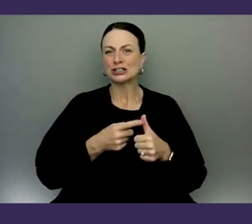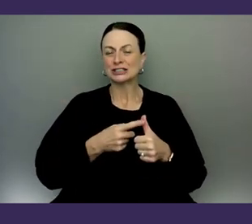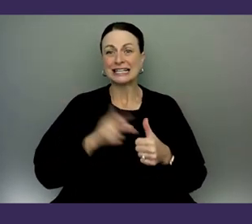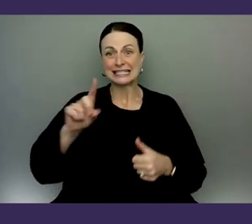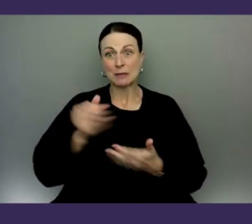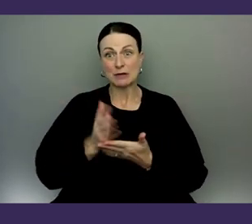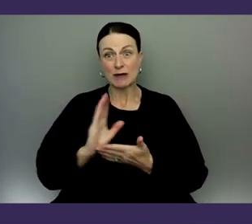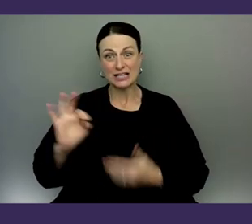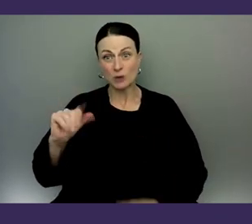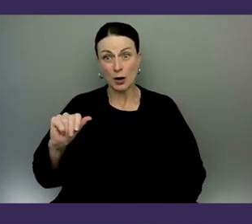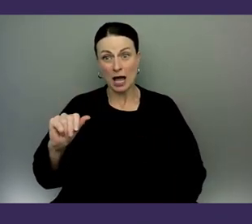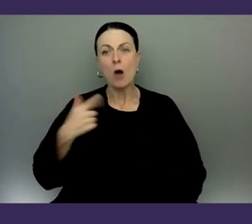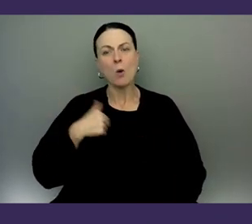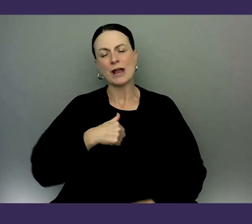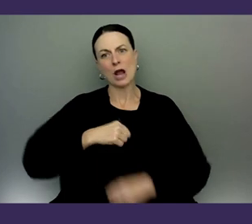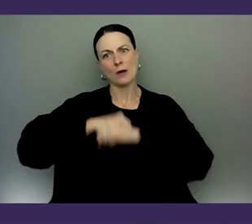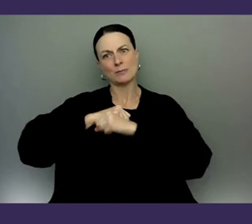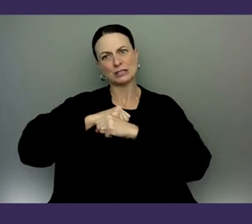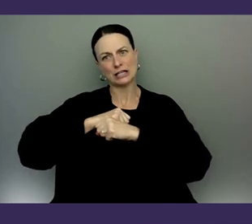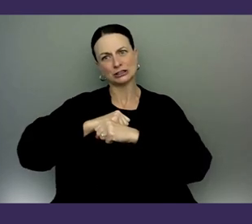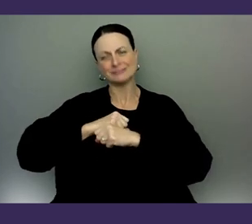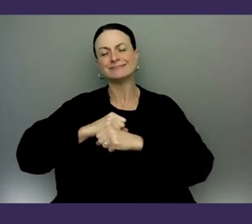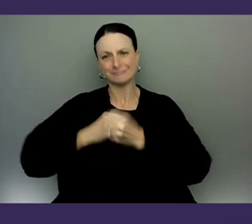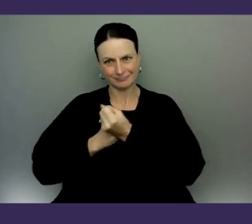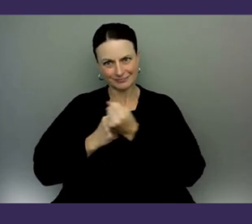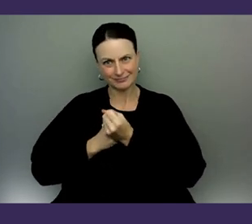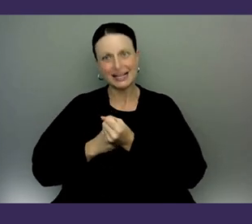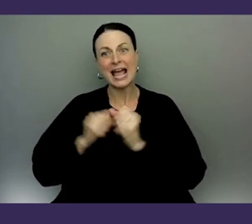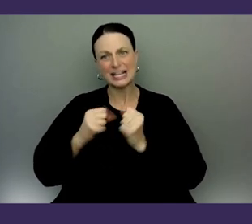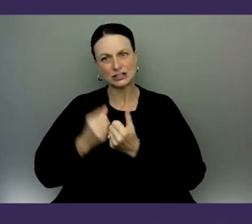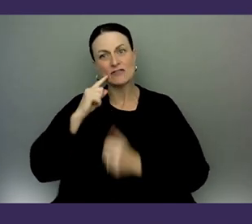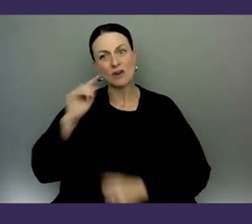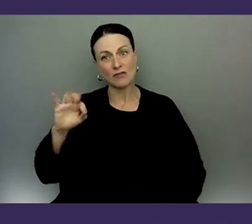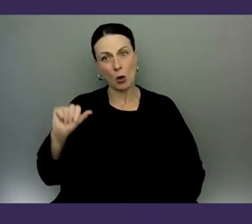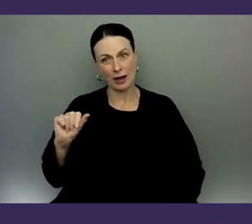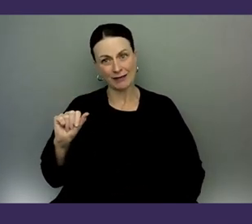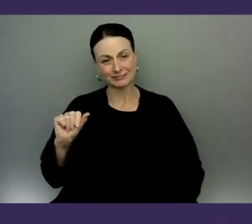We are the designated Protection and Advocacy Agency for the state of Florida. And our mission, as you can see on the screen,